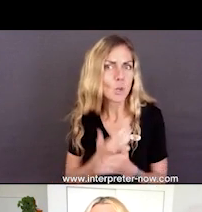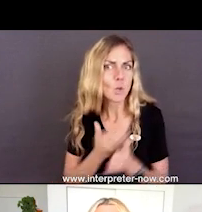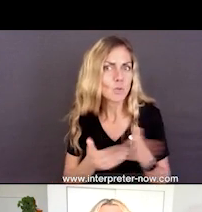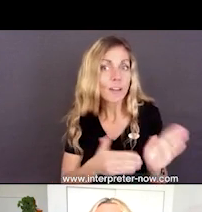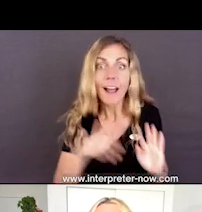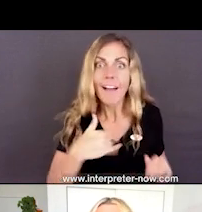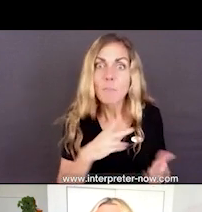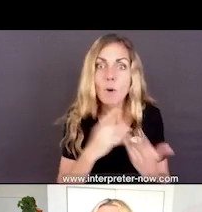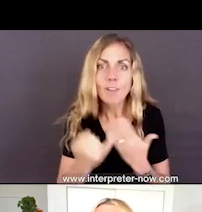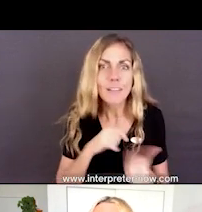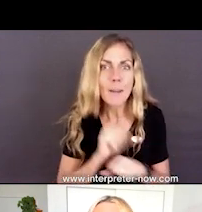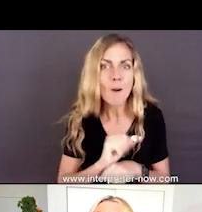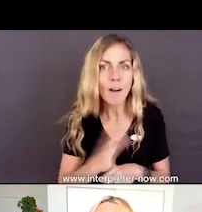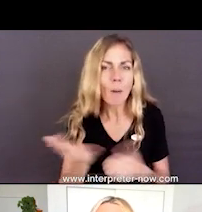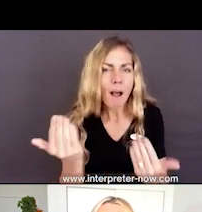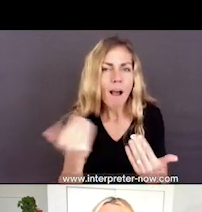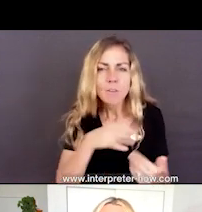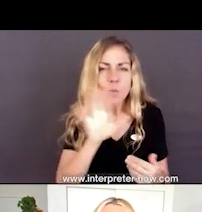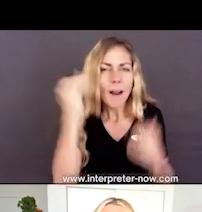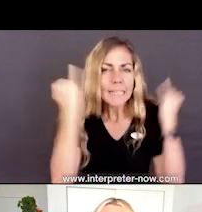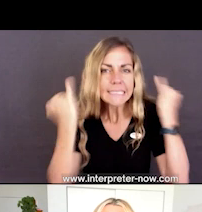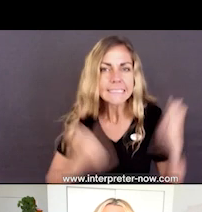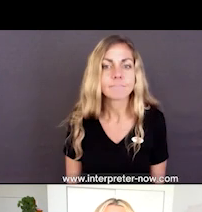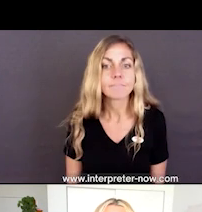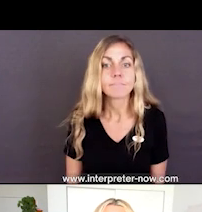I have a project I'm working on, and I can use some ideas."